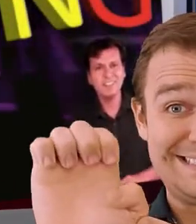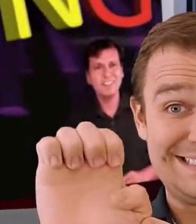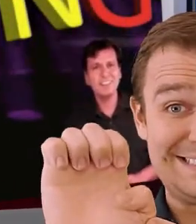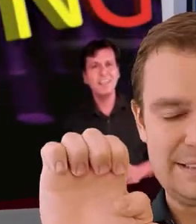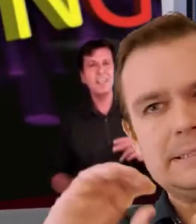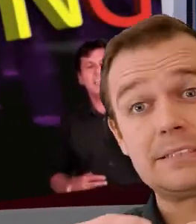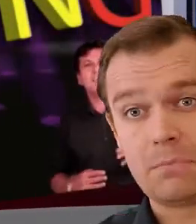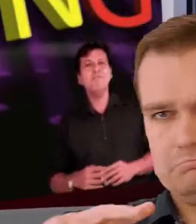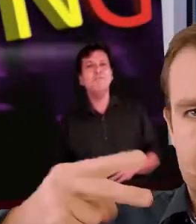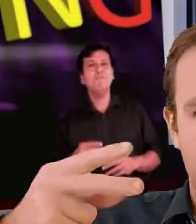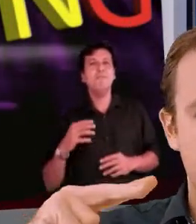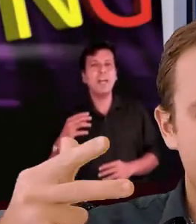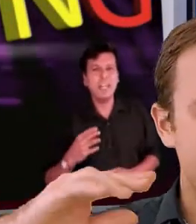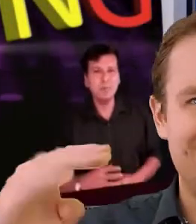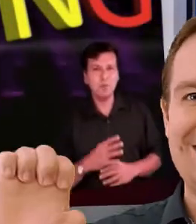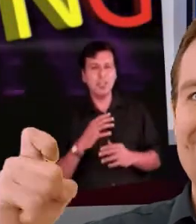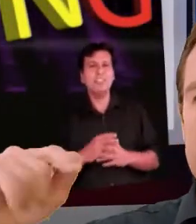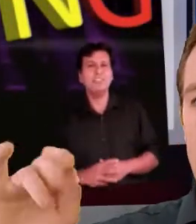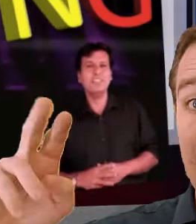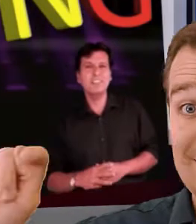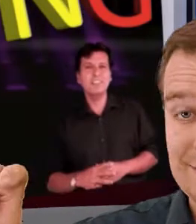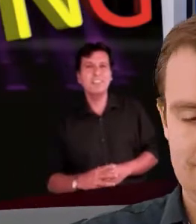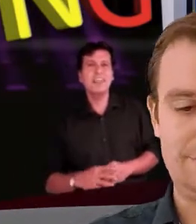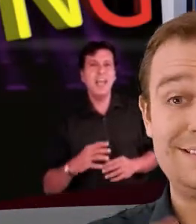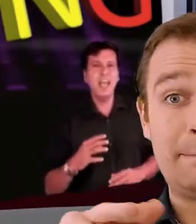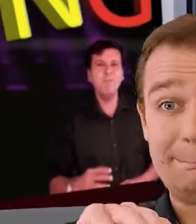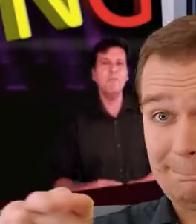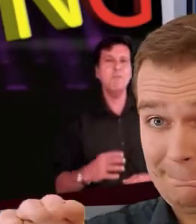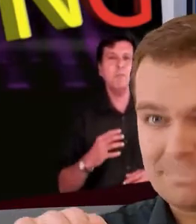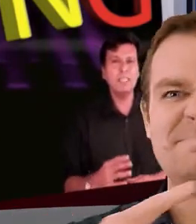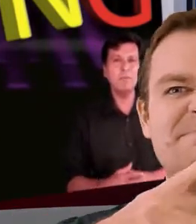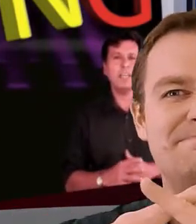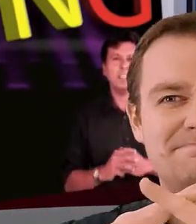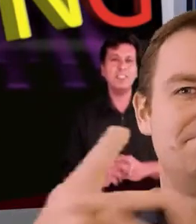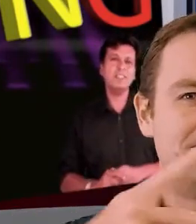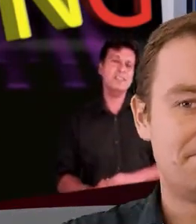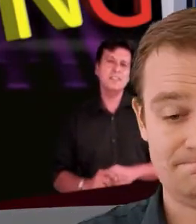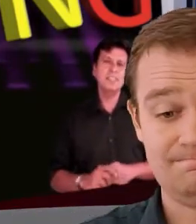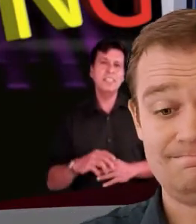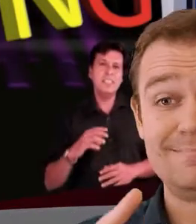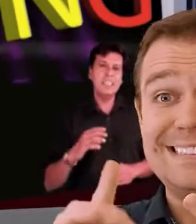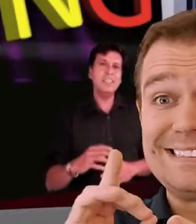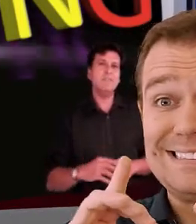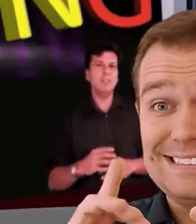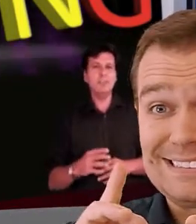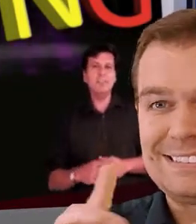B for Brackets, E for Exponents M for Multiplication